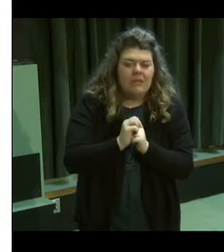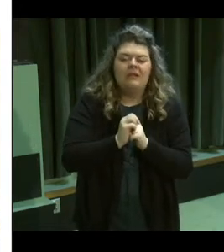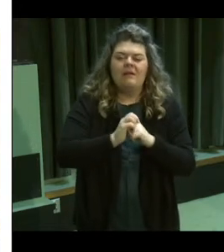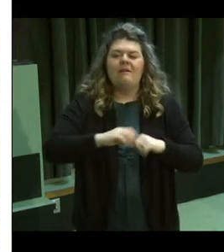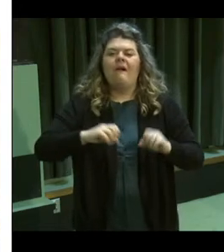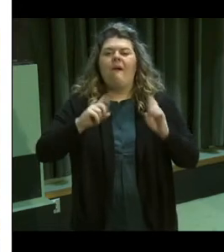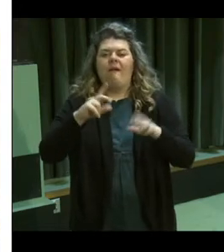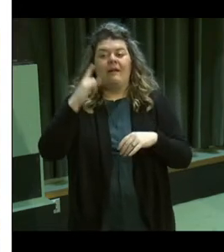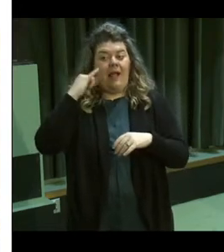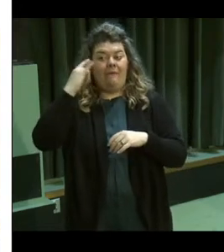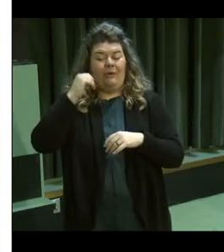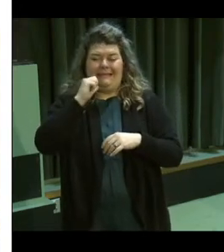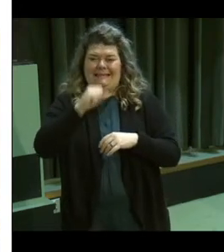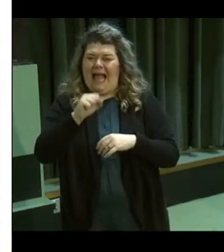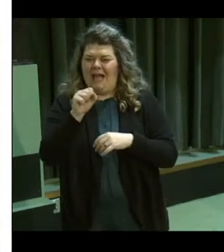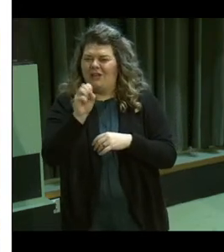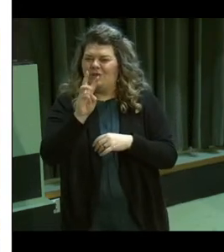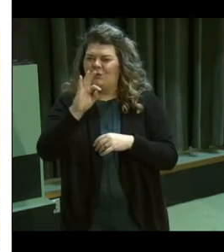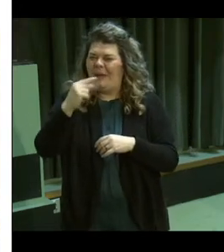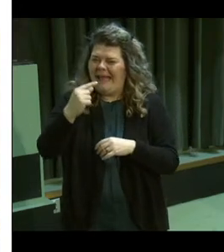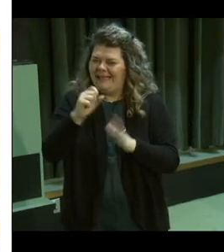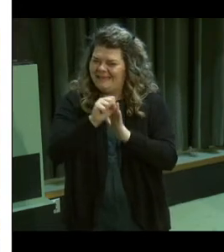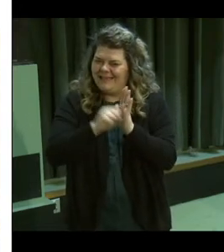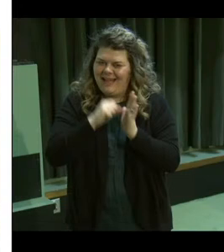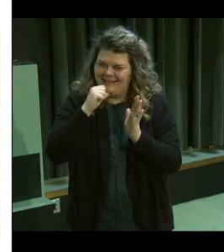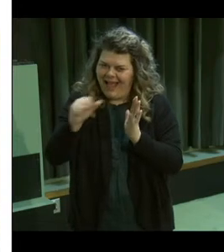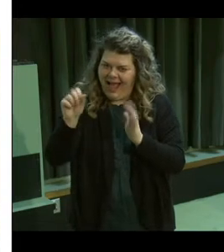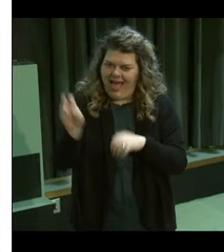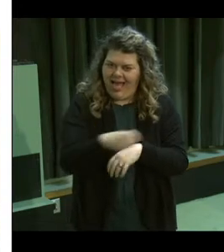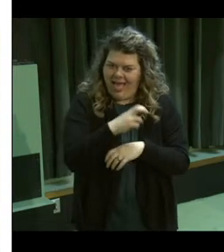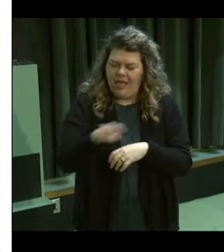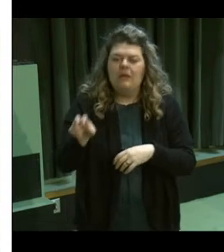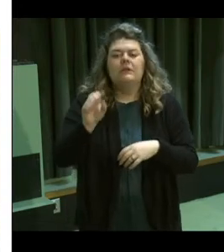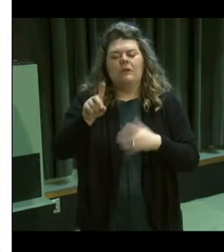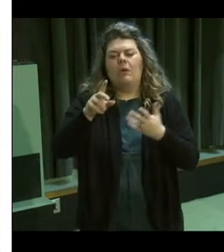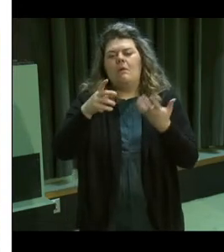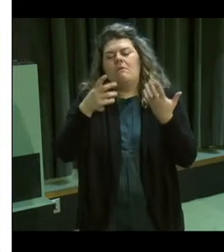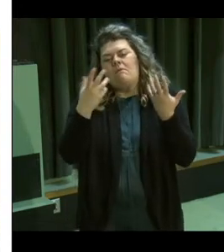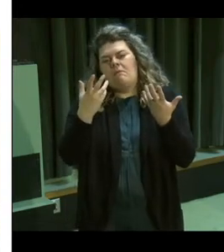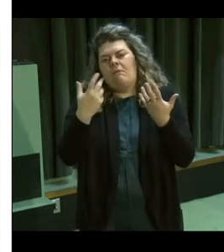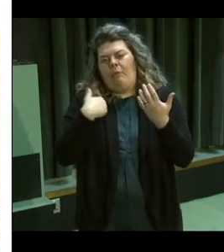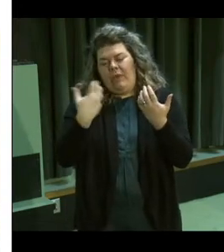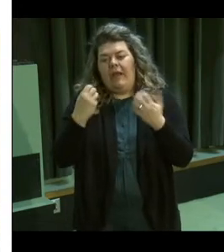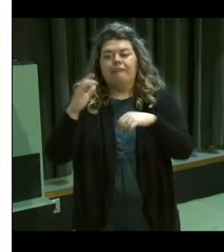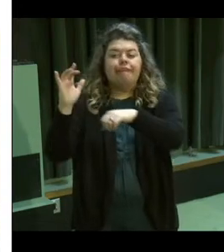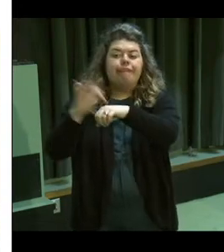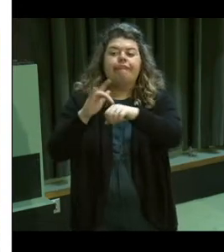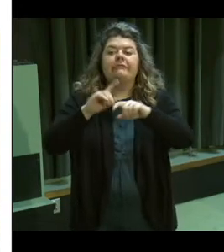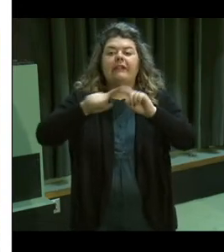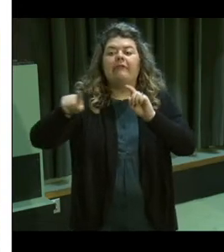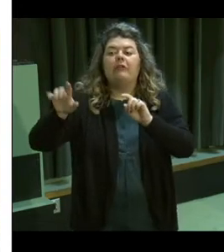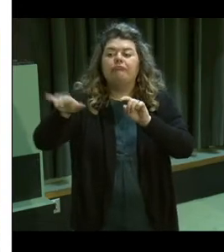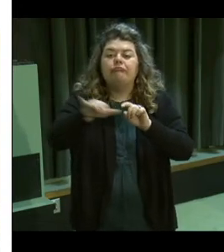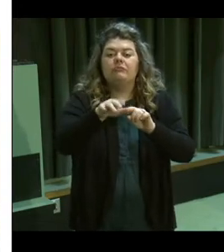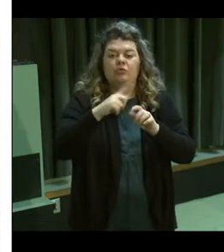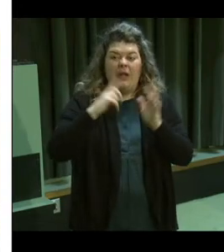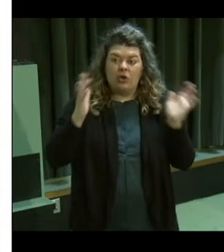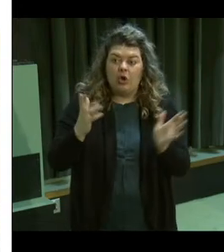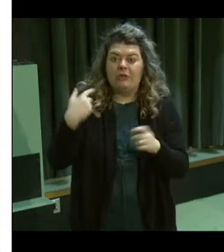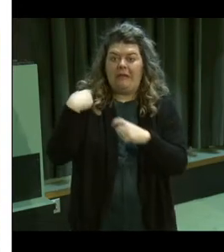that is here, but you know, California is not a swing state. So we go different places to